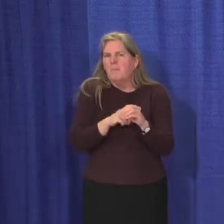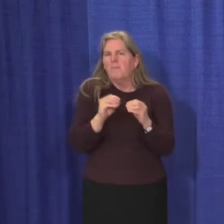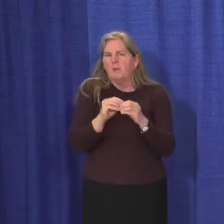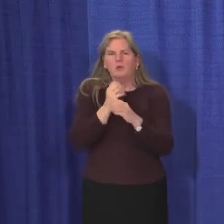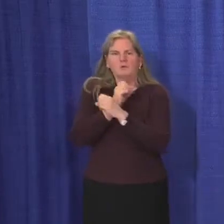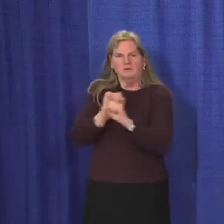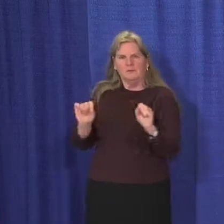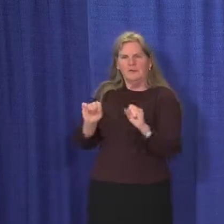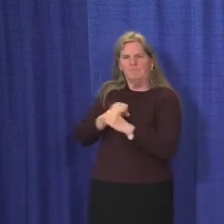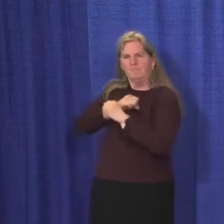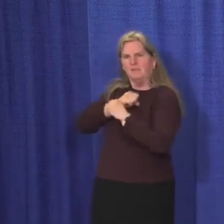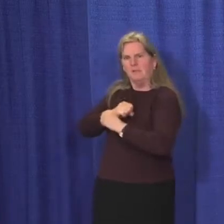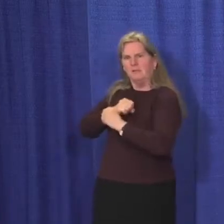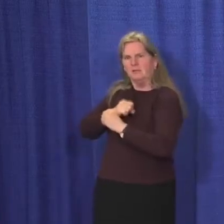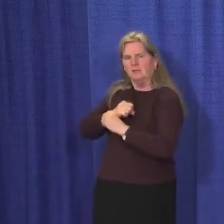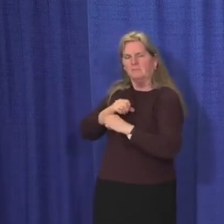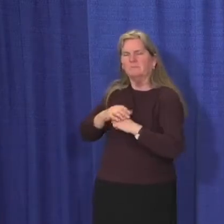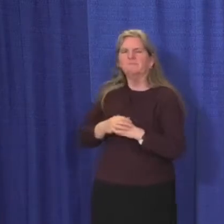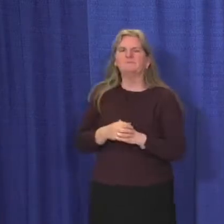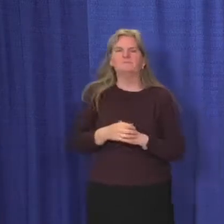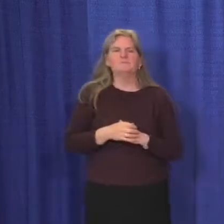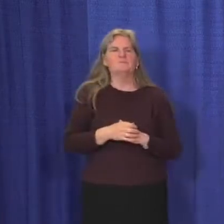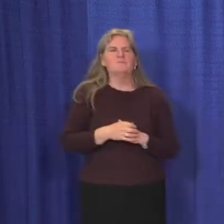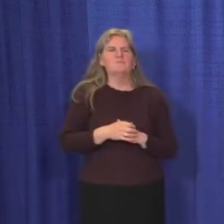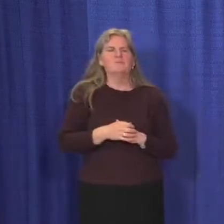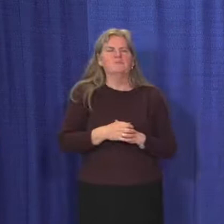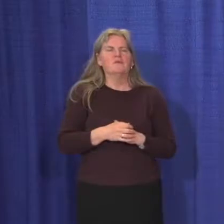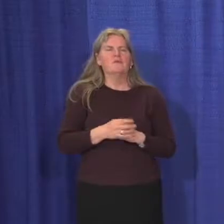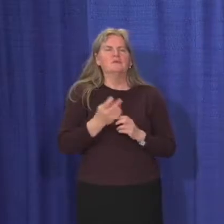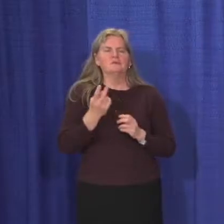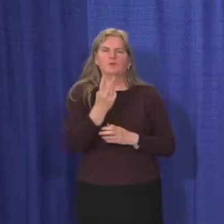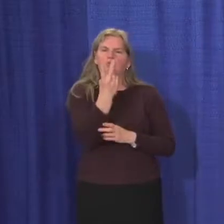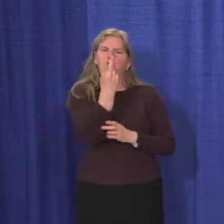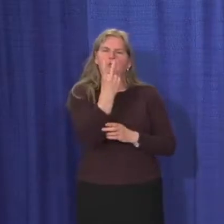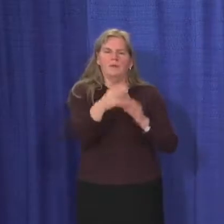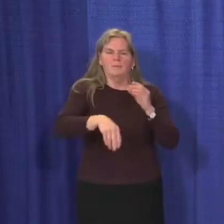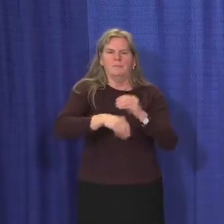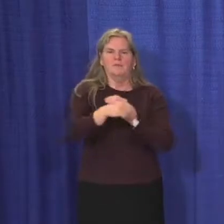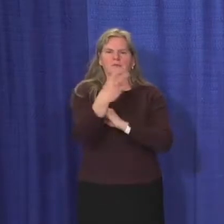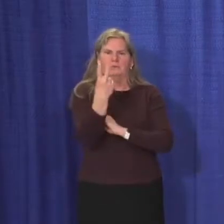protection, for travellers you must have two plus two before